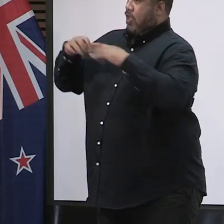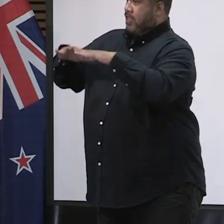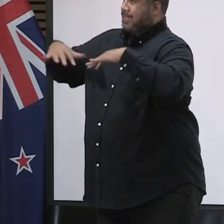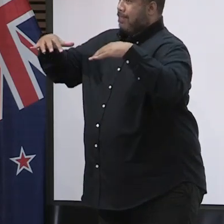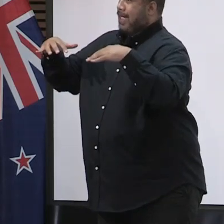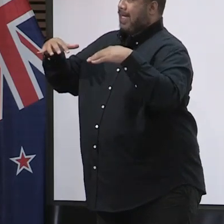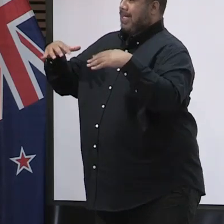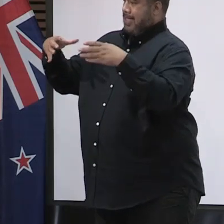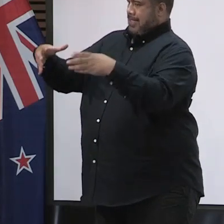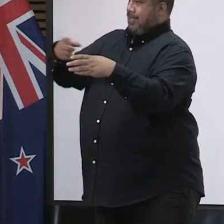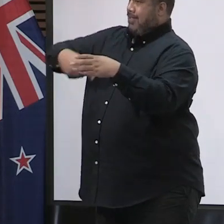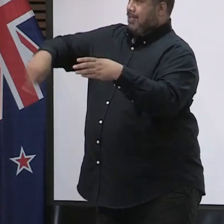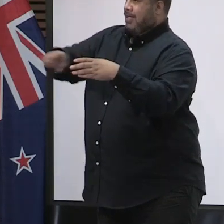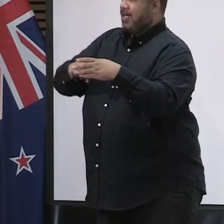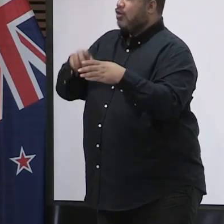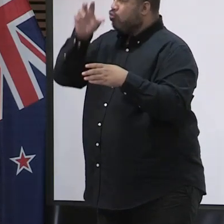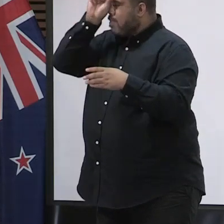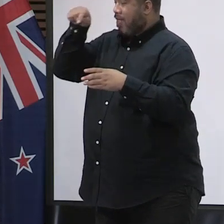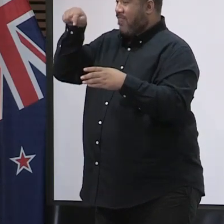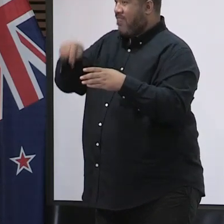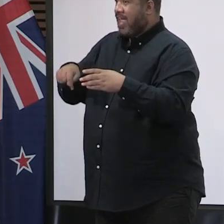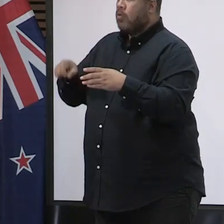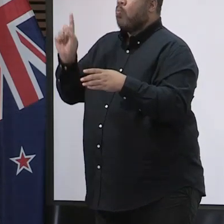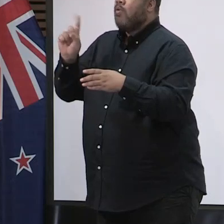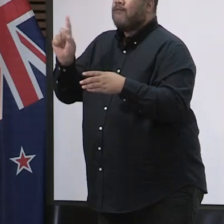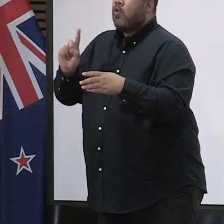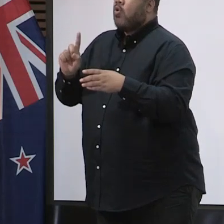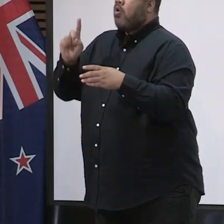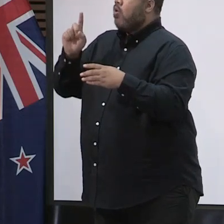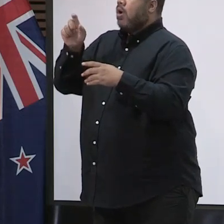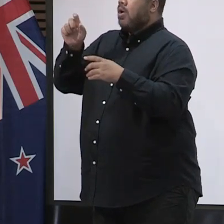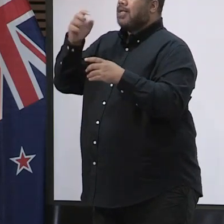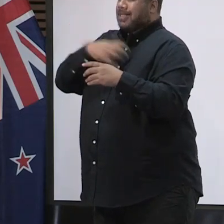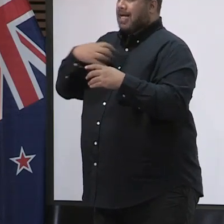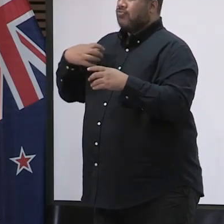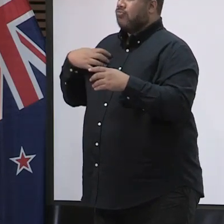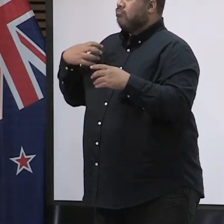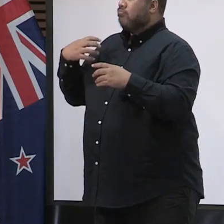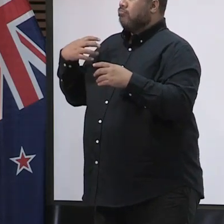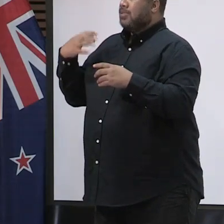was feted for its response? One of the things about the World